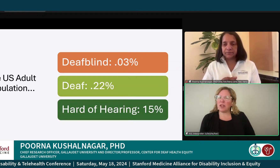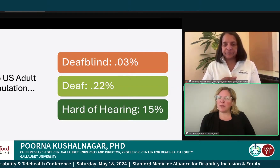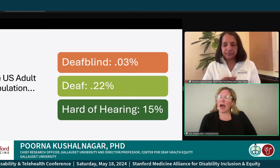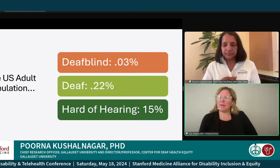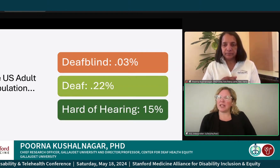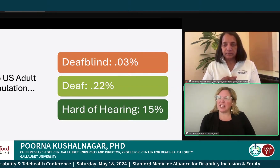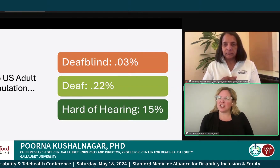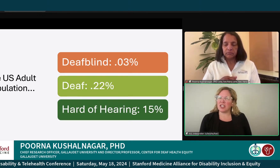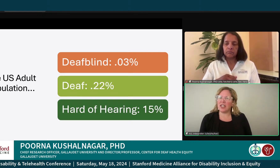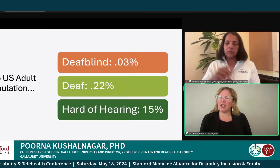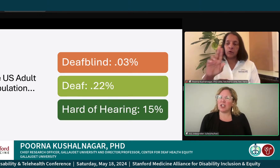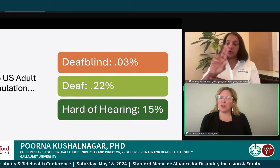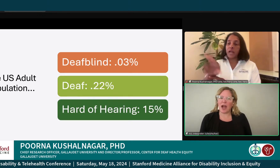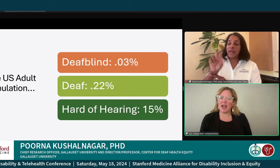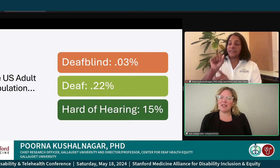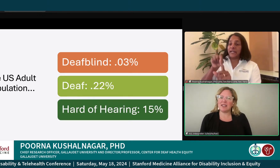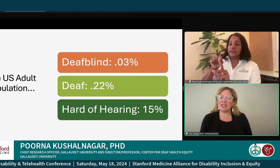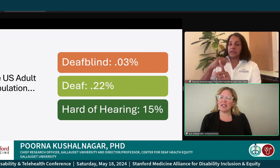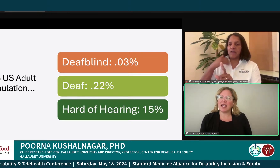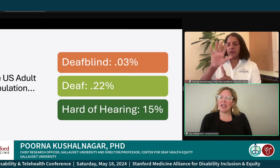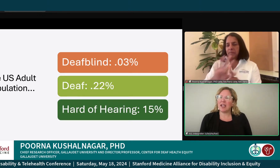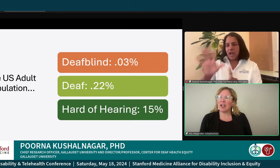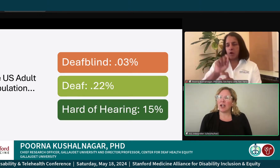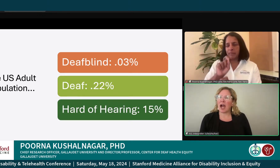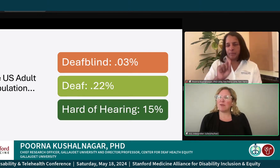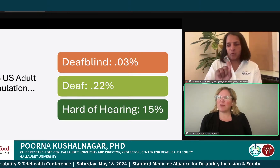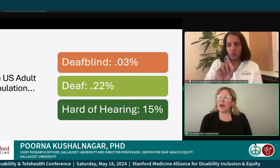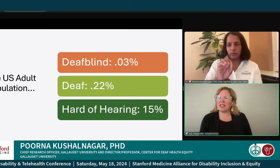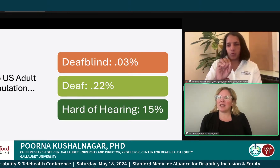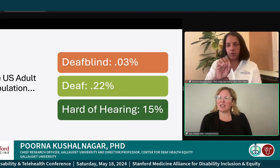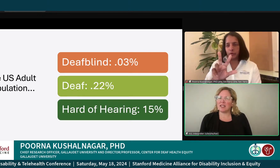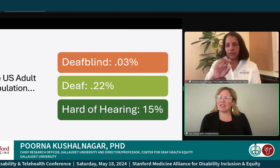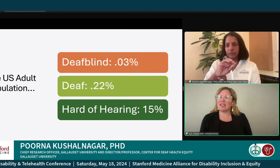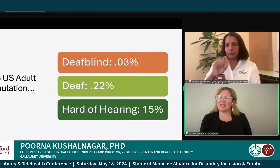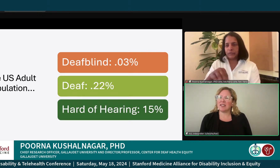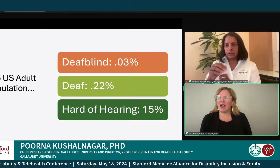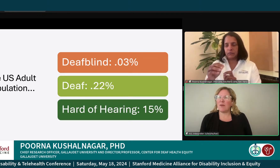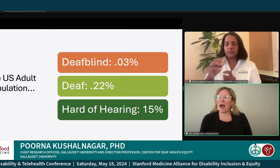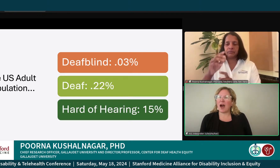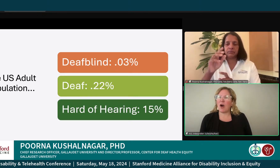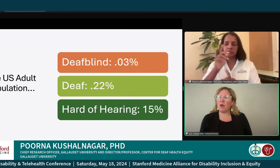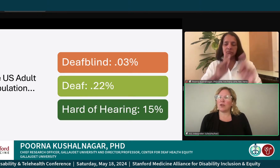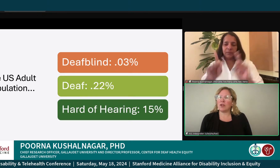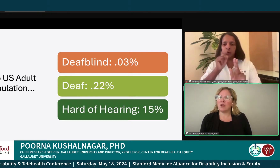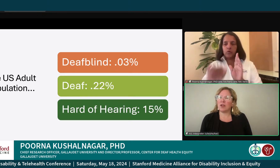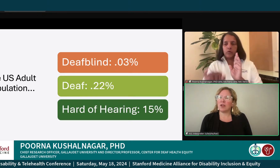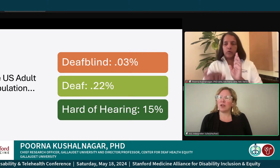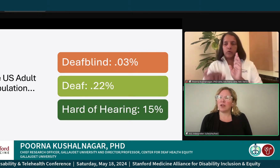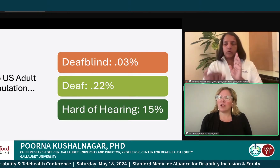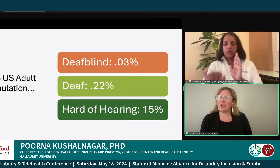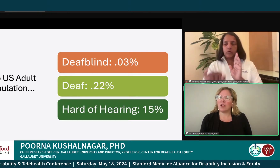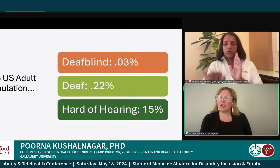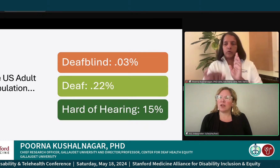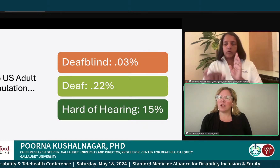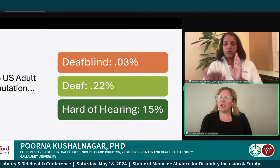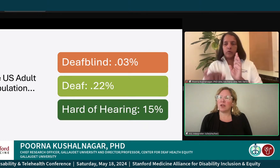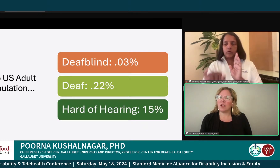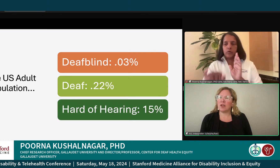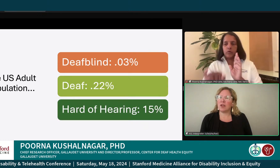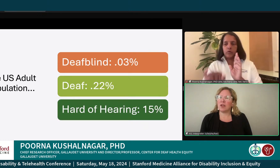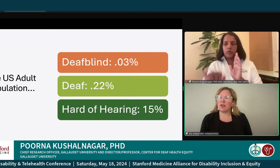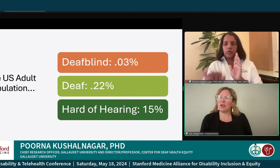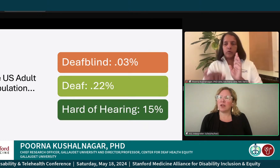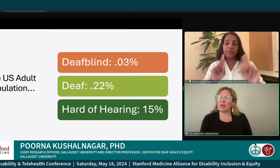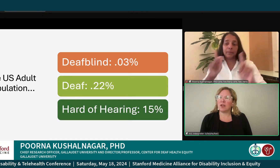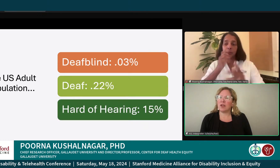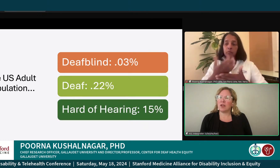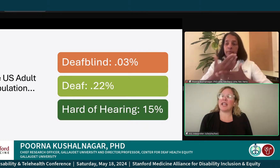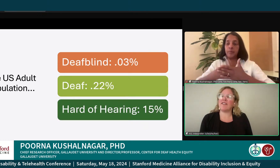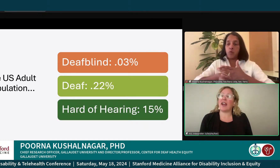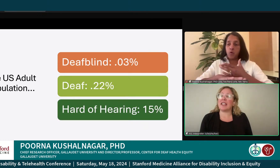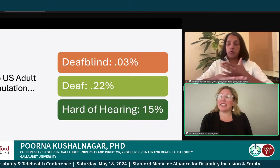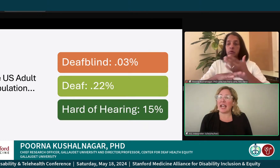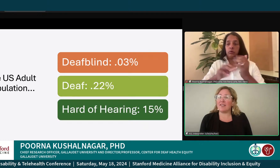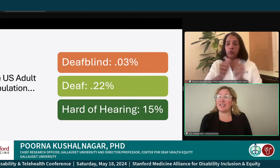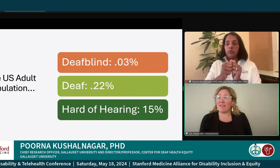the population in the US compromises about, There's various people who identify as deaf,